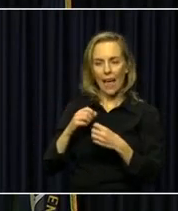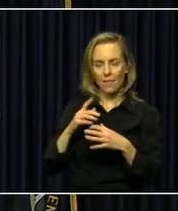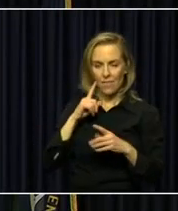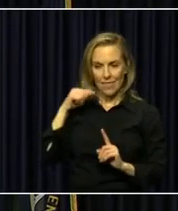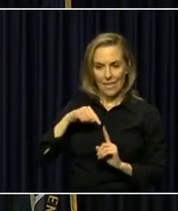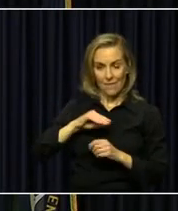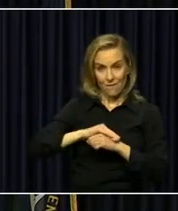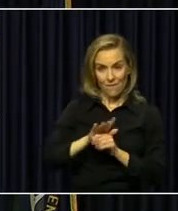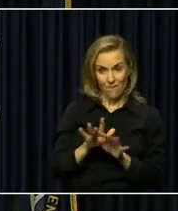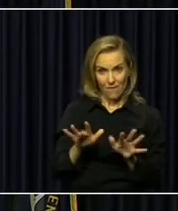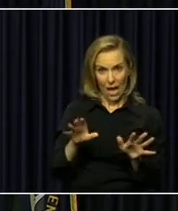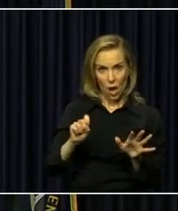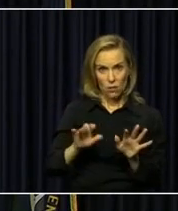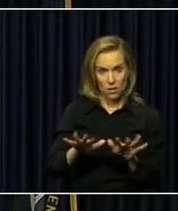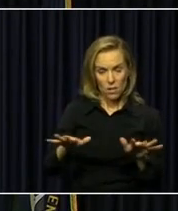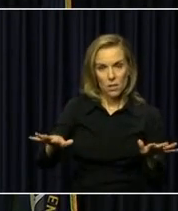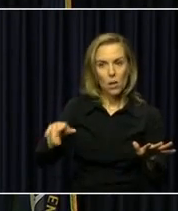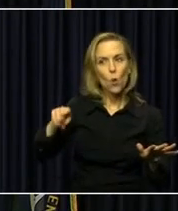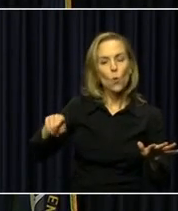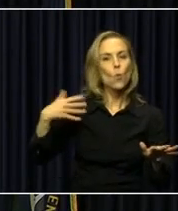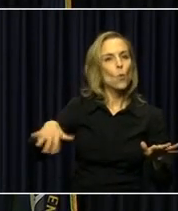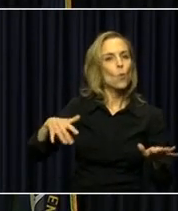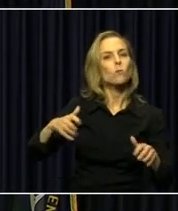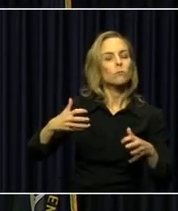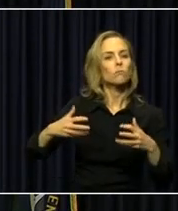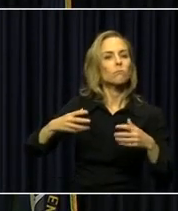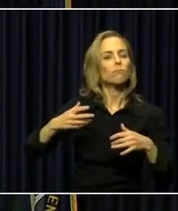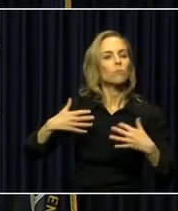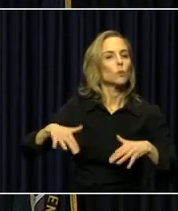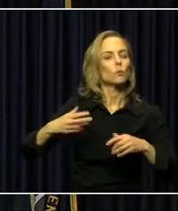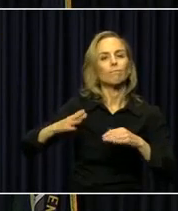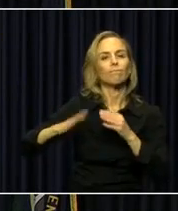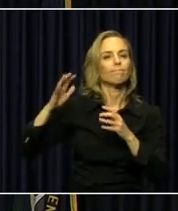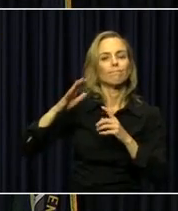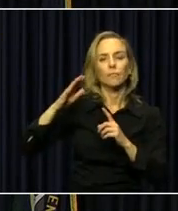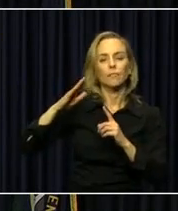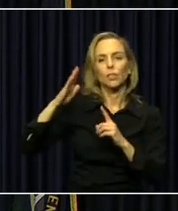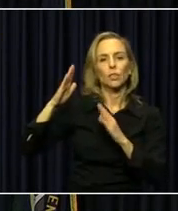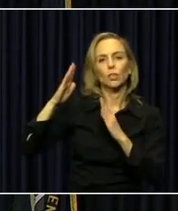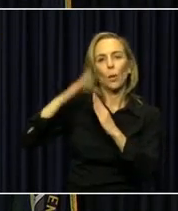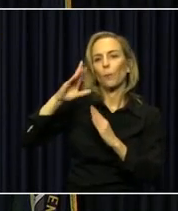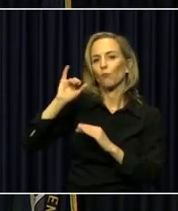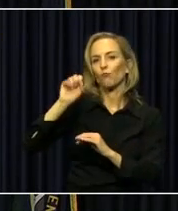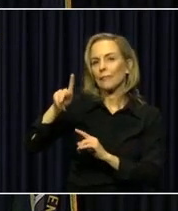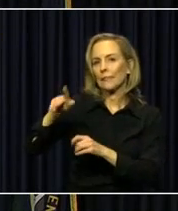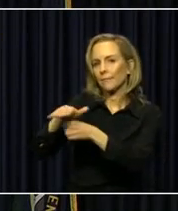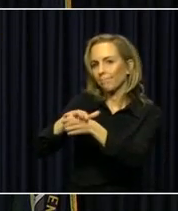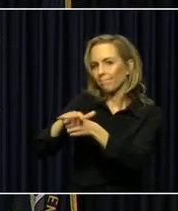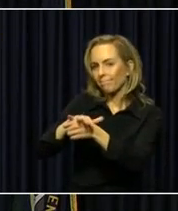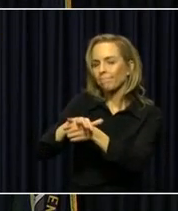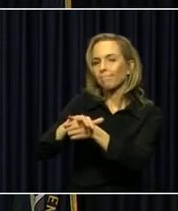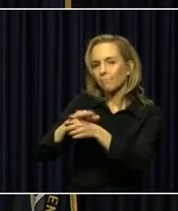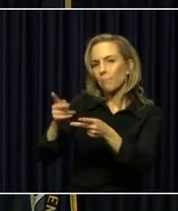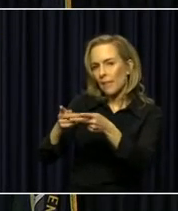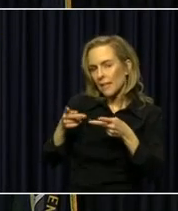BEST PRACTICES, WHAT ARE OUR NATIONAL GUIDELINES, AND REALLY AT THIS POINT IT'S AN EVOLVING